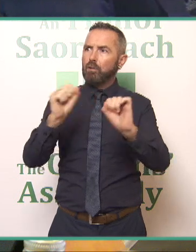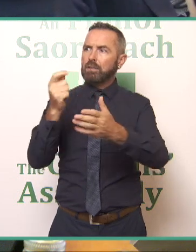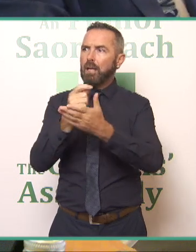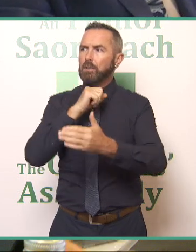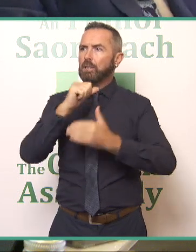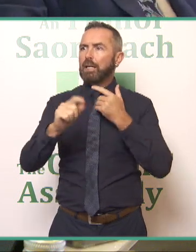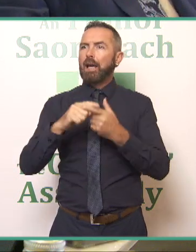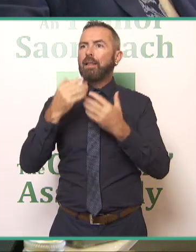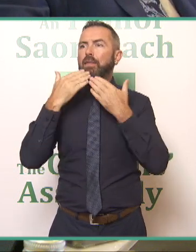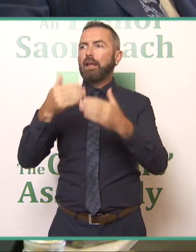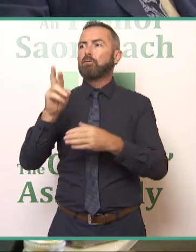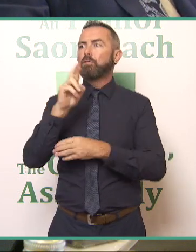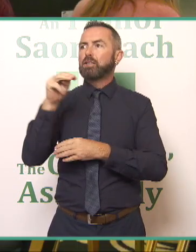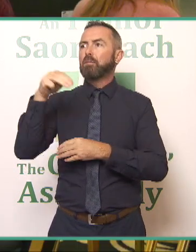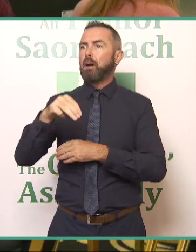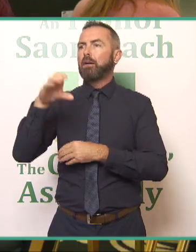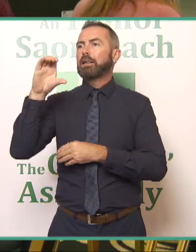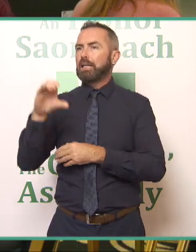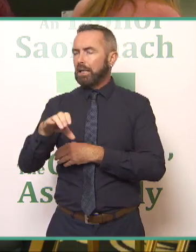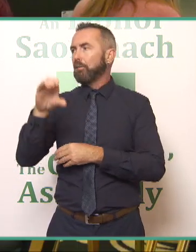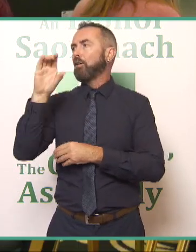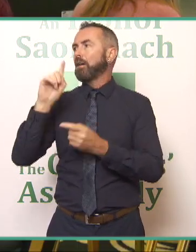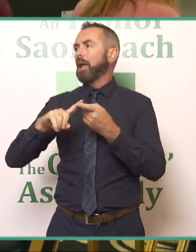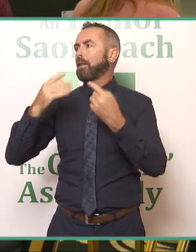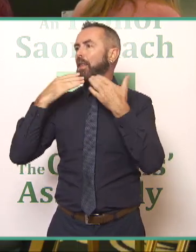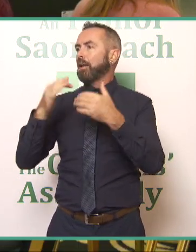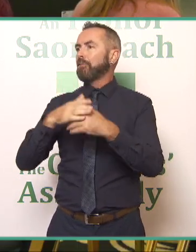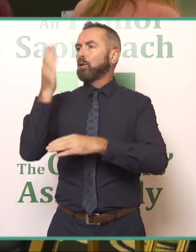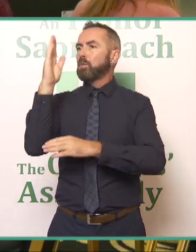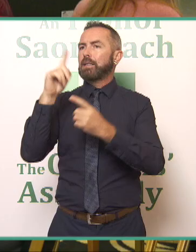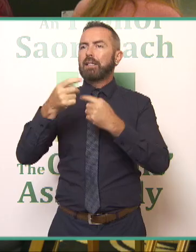you to Richard to Mark and Karen and thank you for your presentations and your answers to all the questions as well. Thank you.